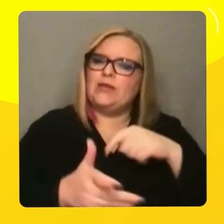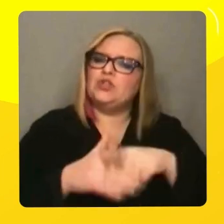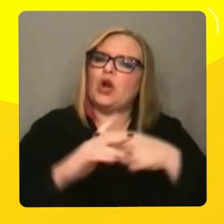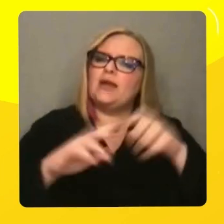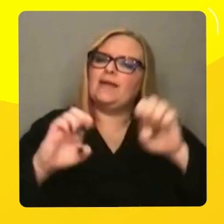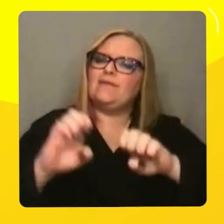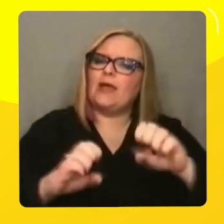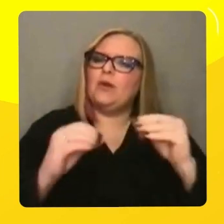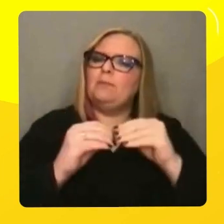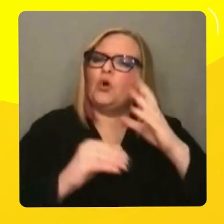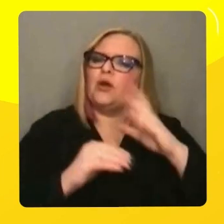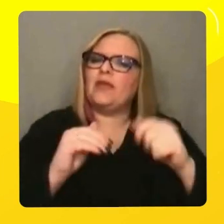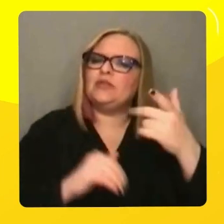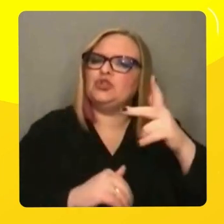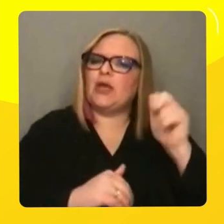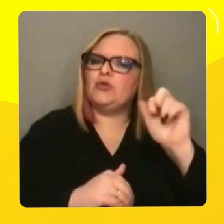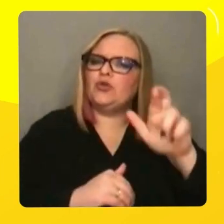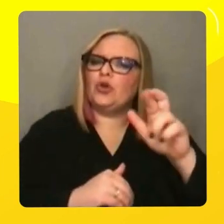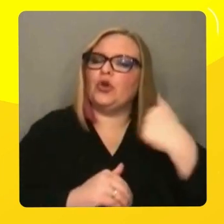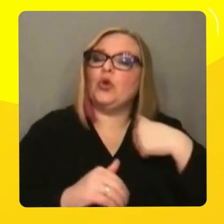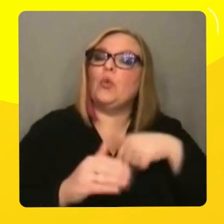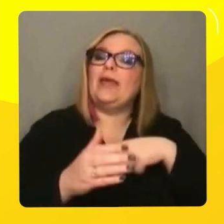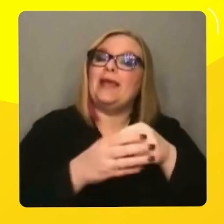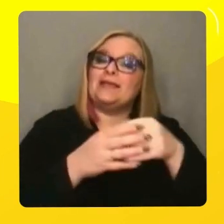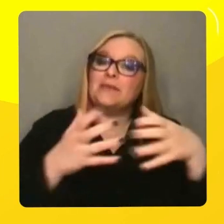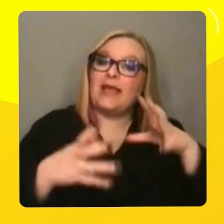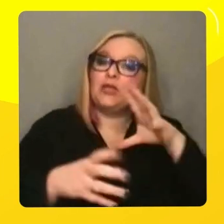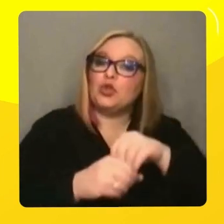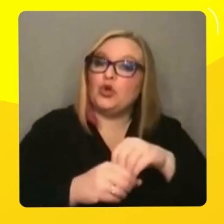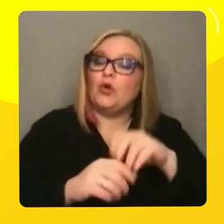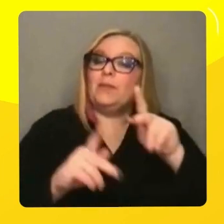We expanded our analysis to include people with disabilities globally.